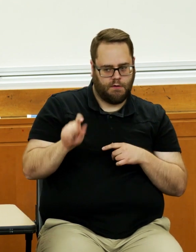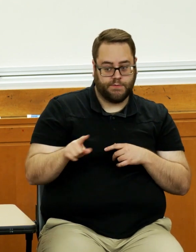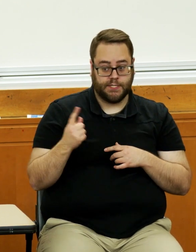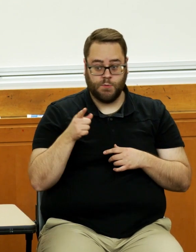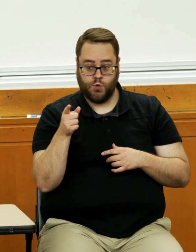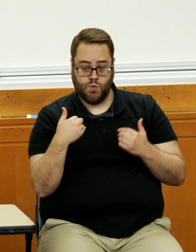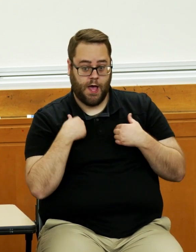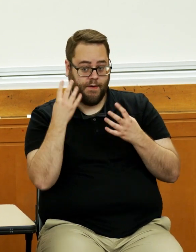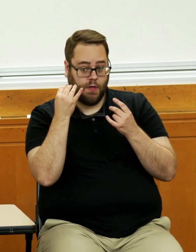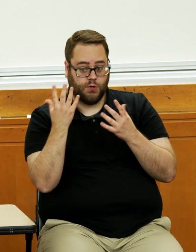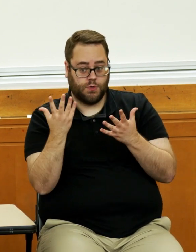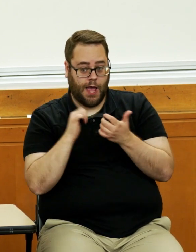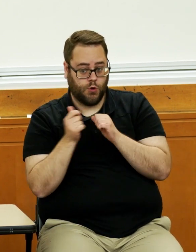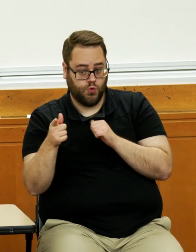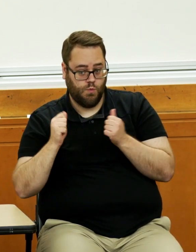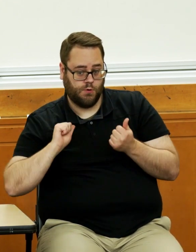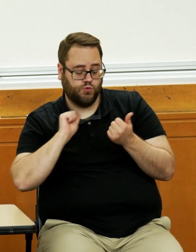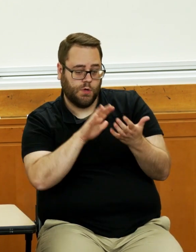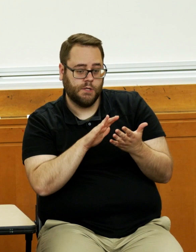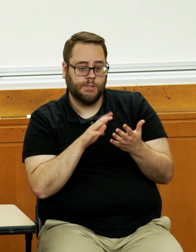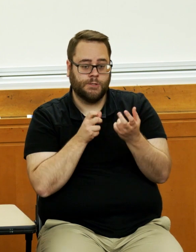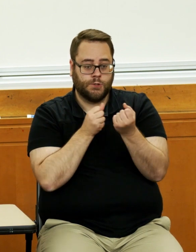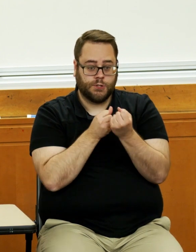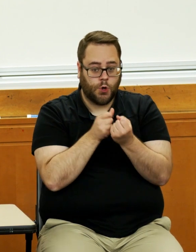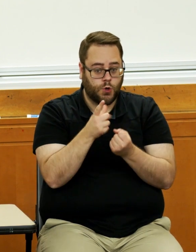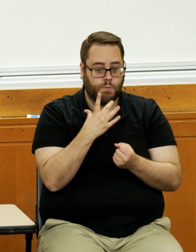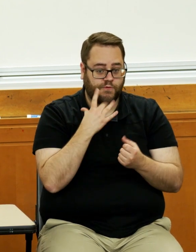have thoughts about how you want to address. Is there support that you prefer that I provide?”